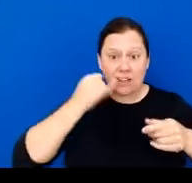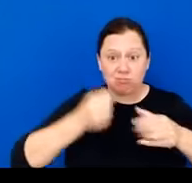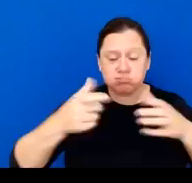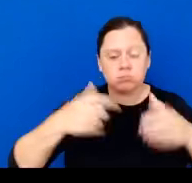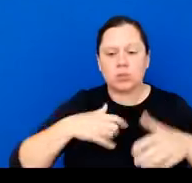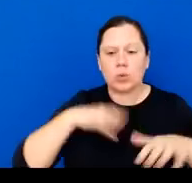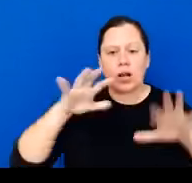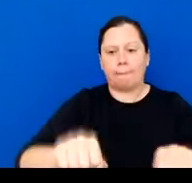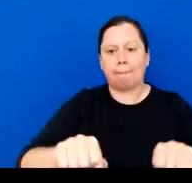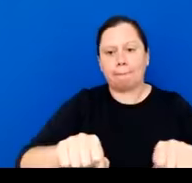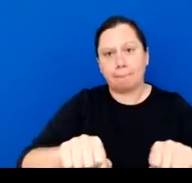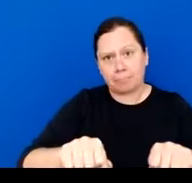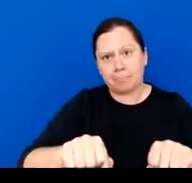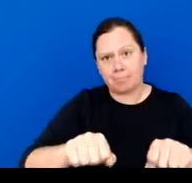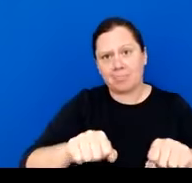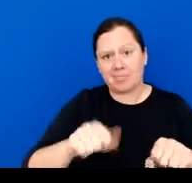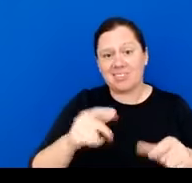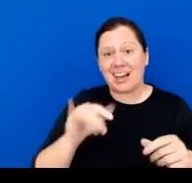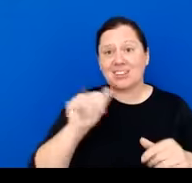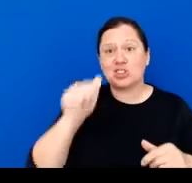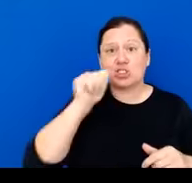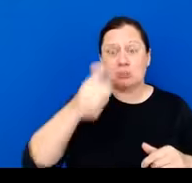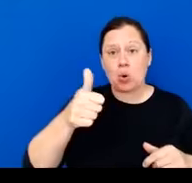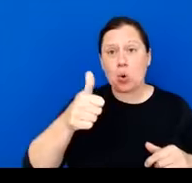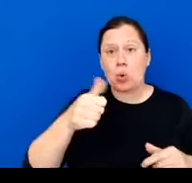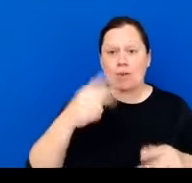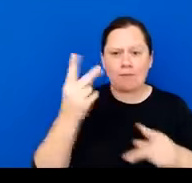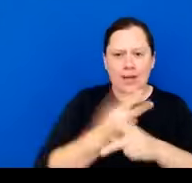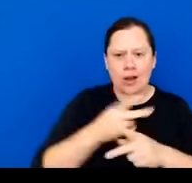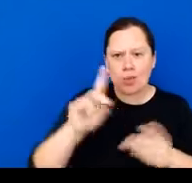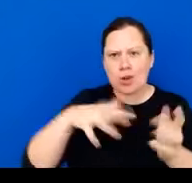we watch and and rapidly deploy maybe a